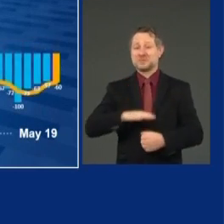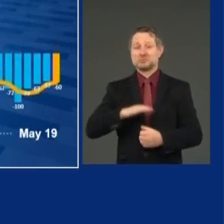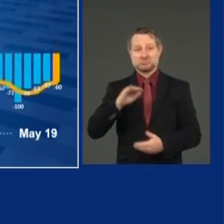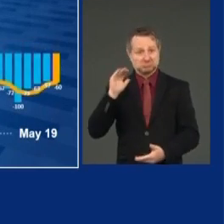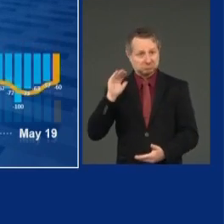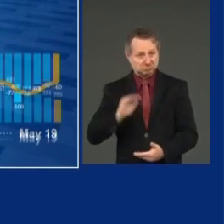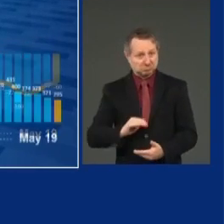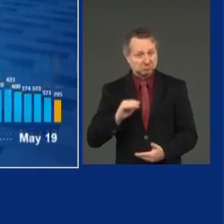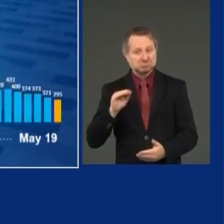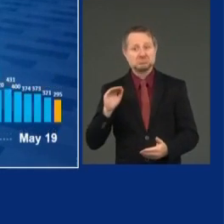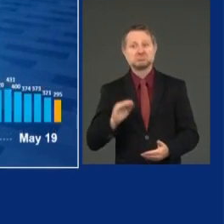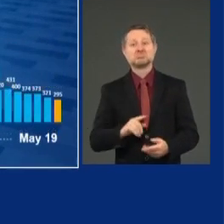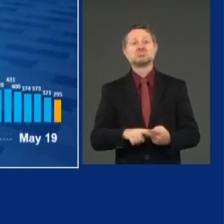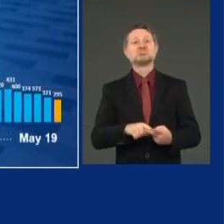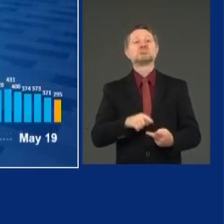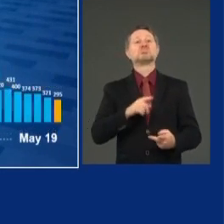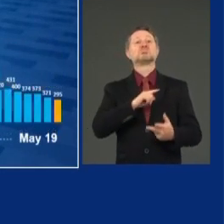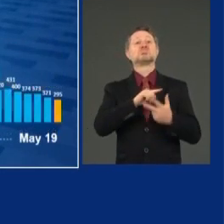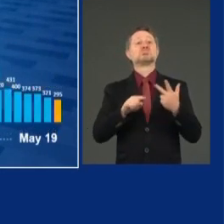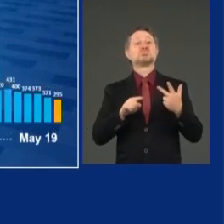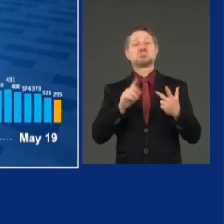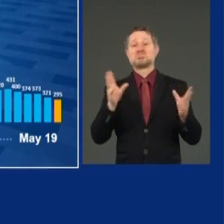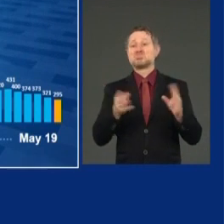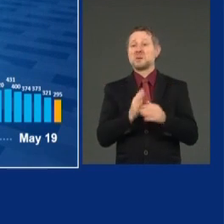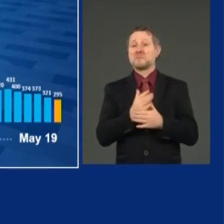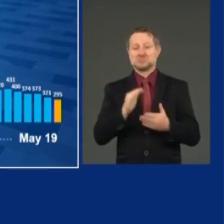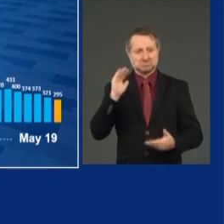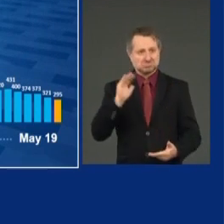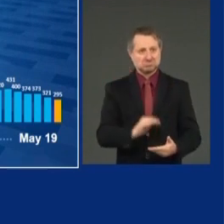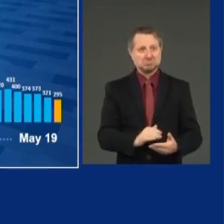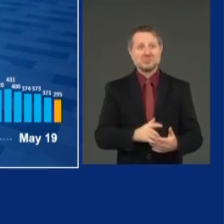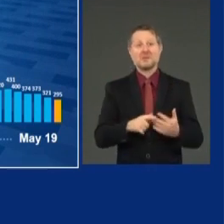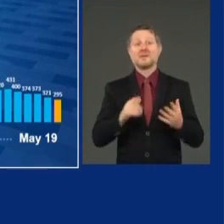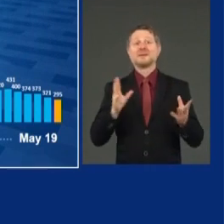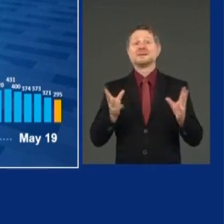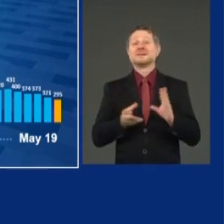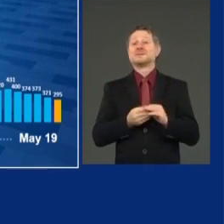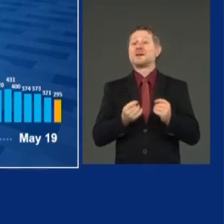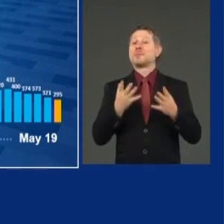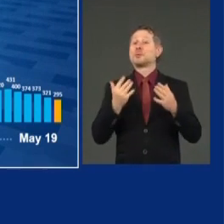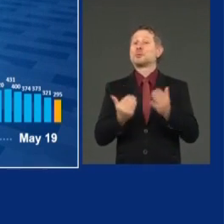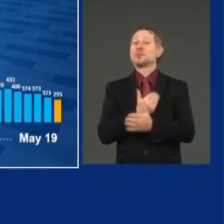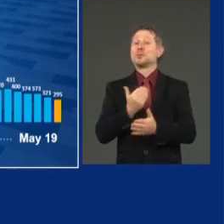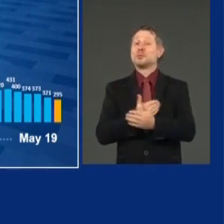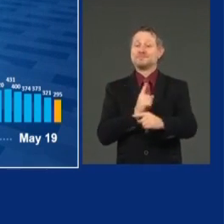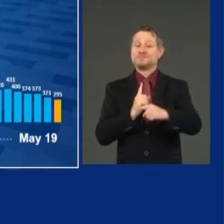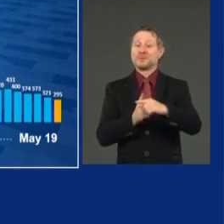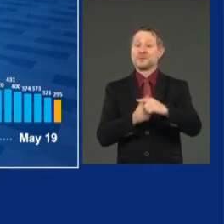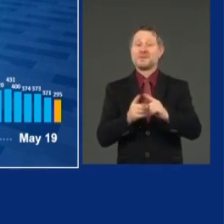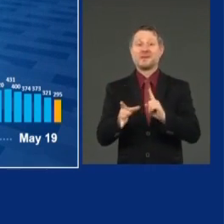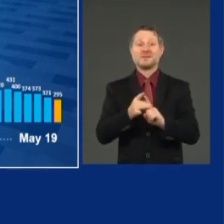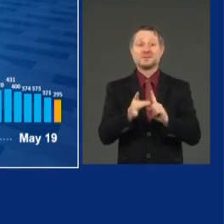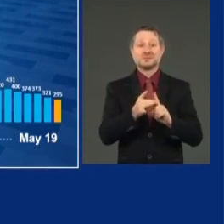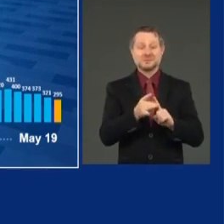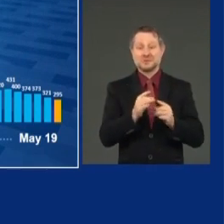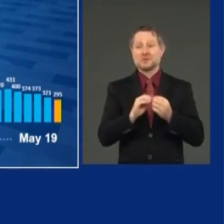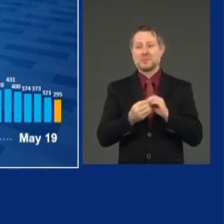NUMBERS ARE HEADED IN THE RIGHT DIRECTION TODAY. HOSPITALIZATIONS ARE DOWN. NET CHANGE IN HOSPITALIZATIONS ARE DOWN.